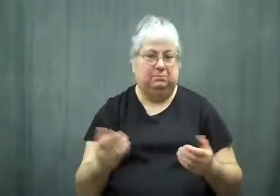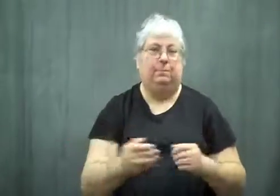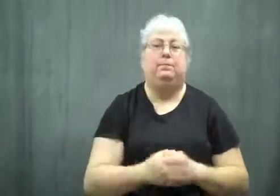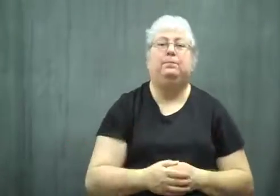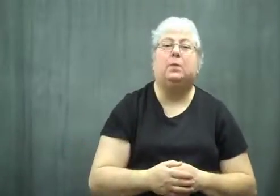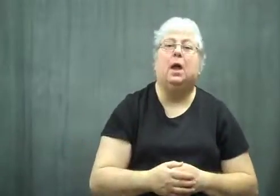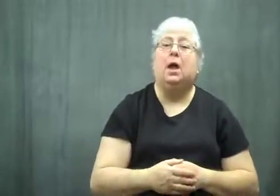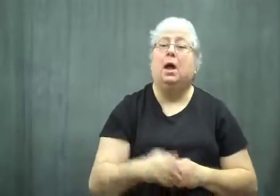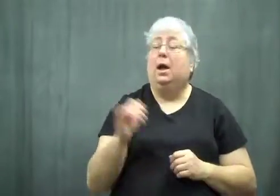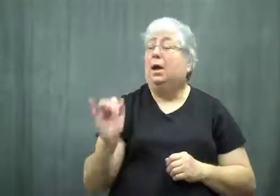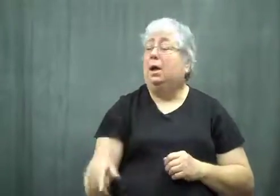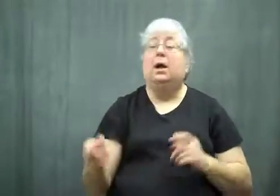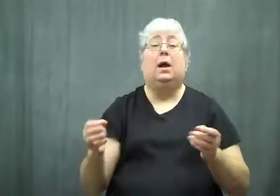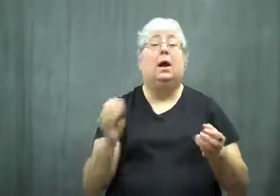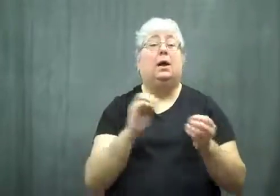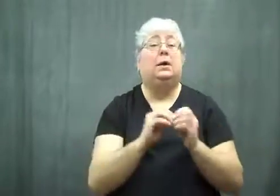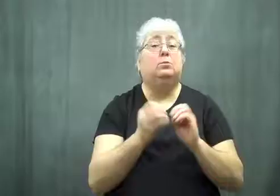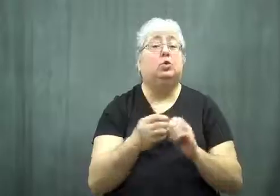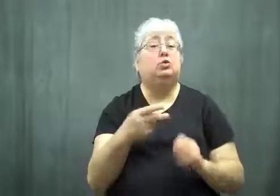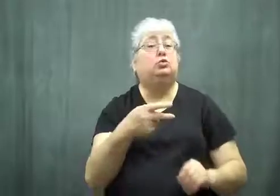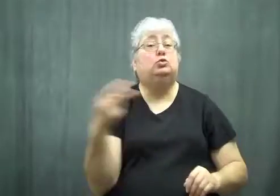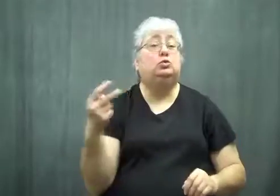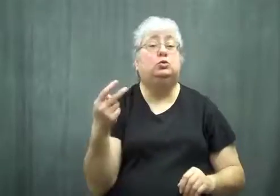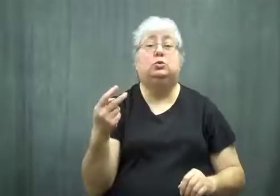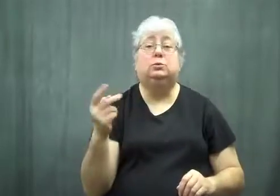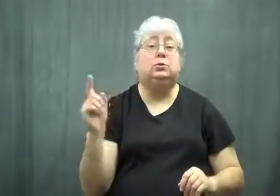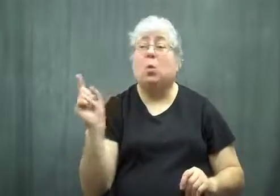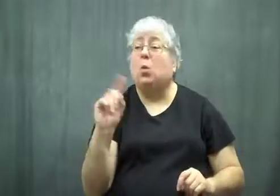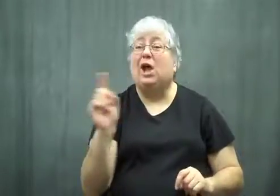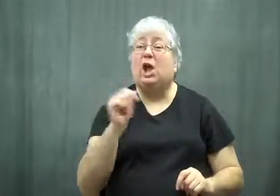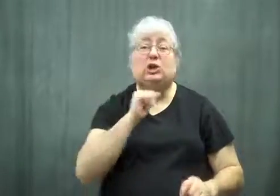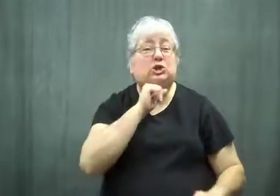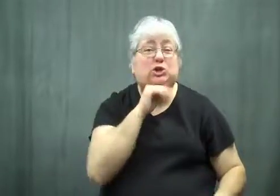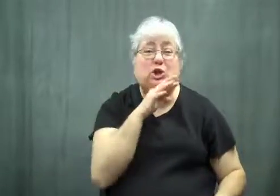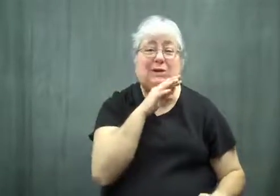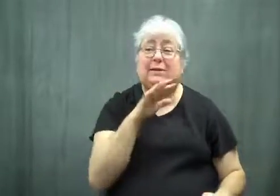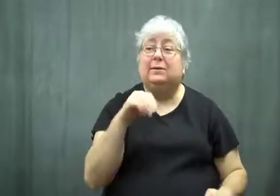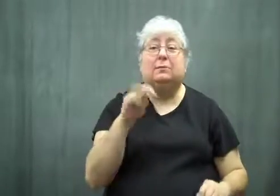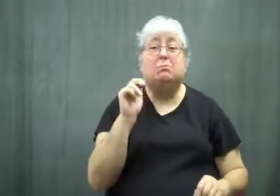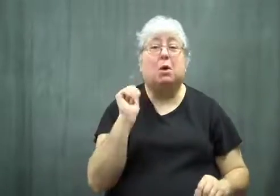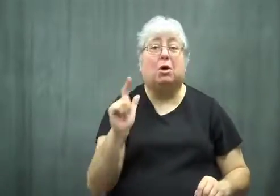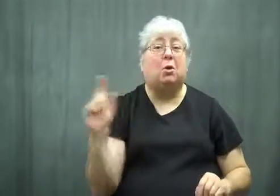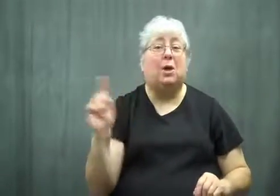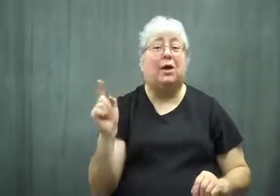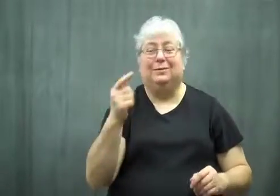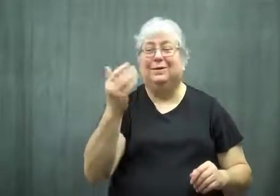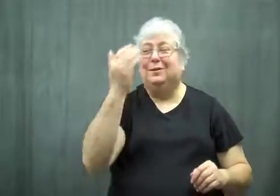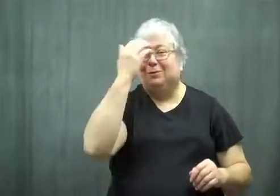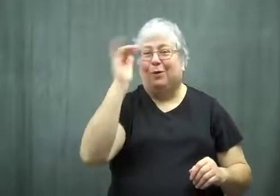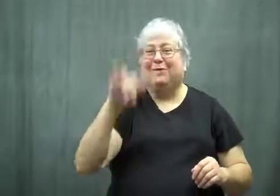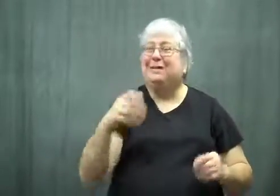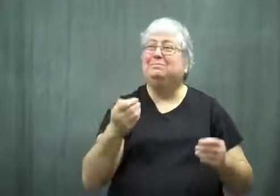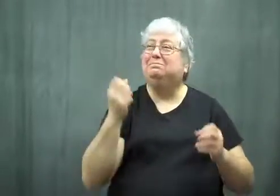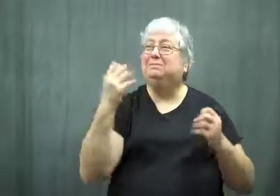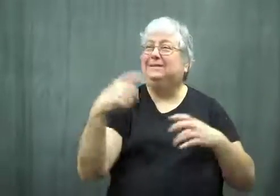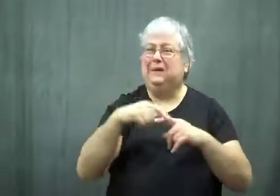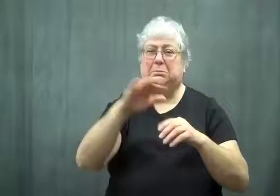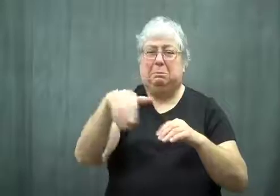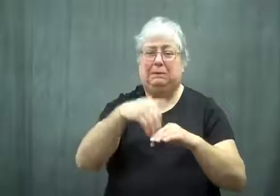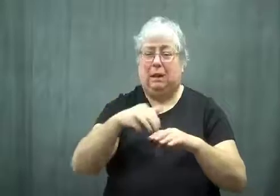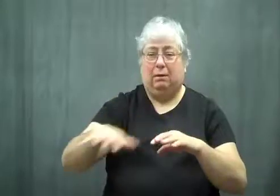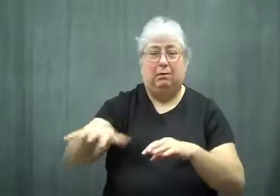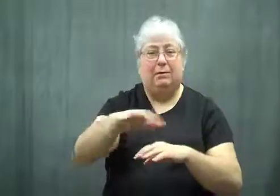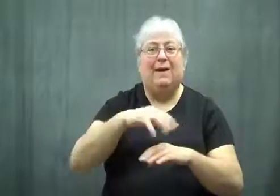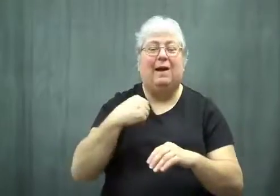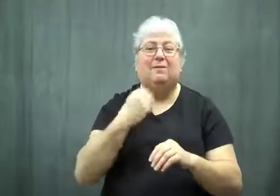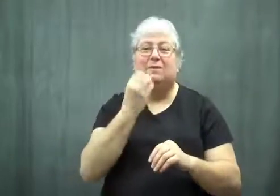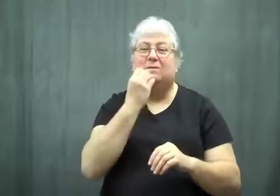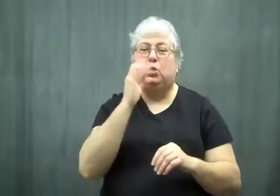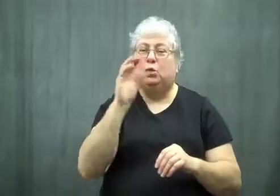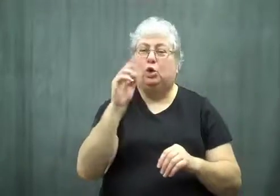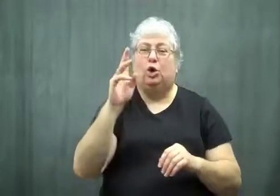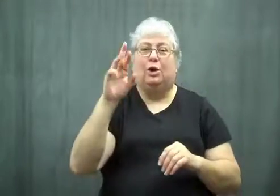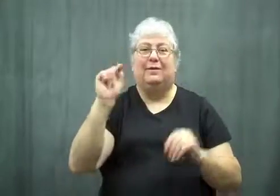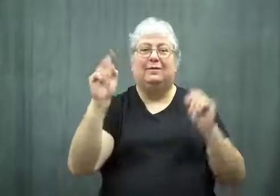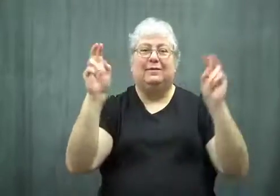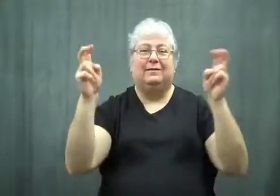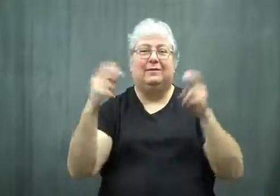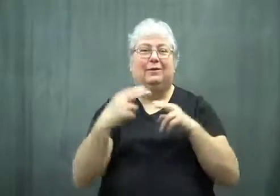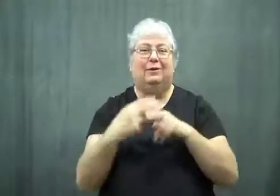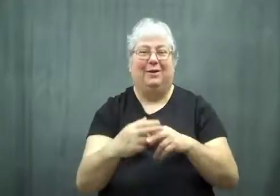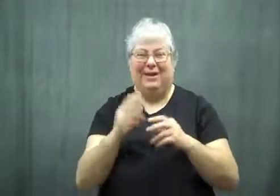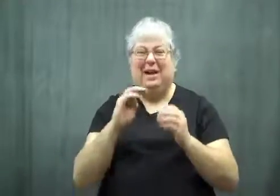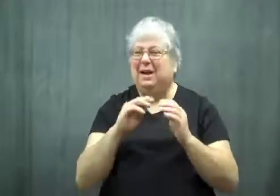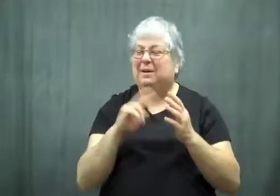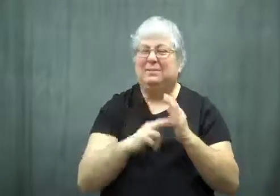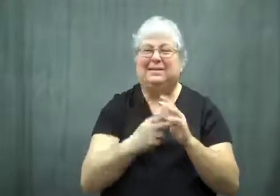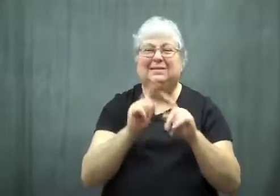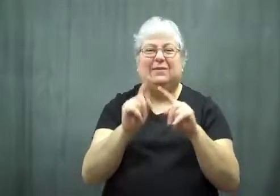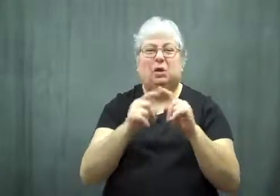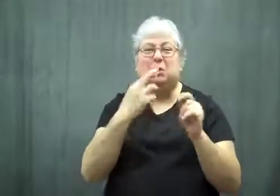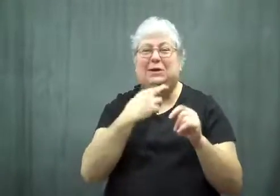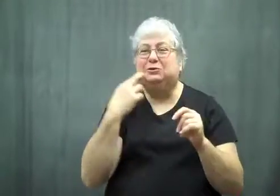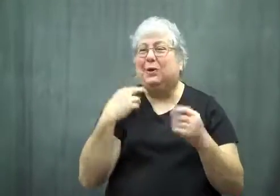The second germiest place? In the middle of the mall,